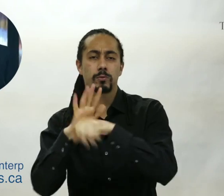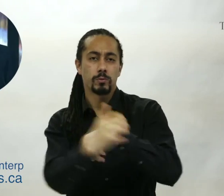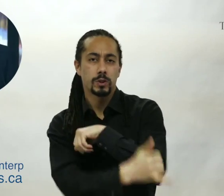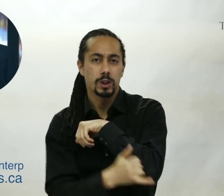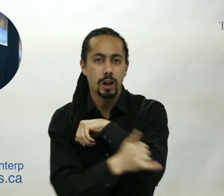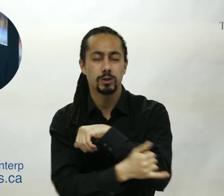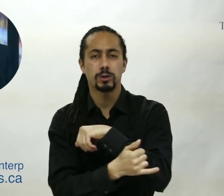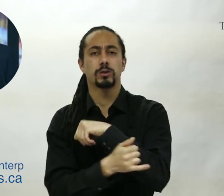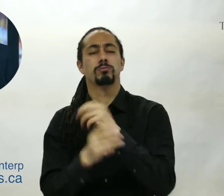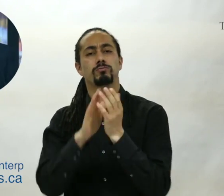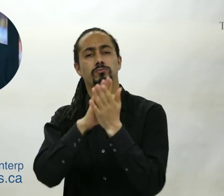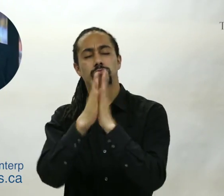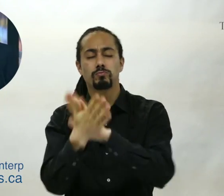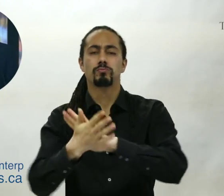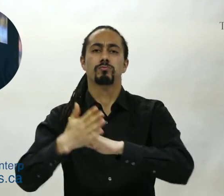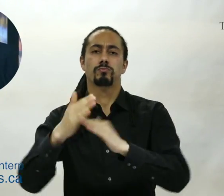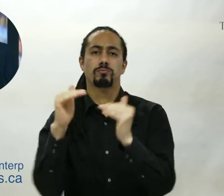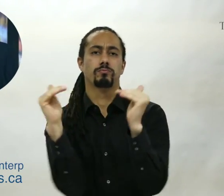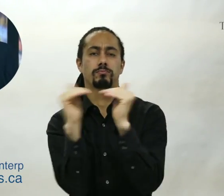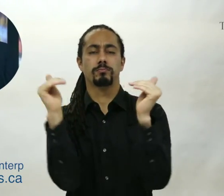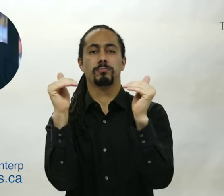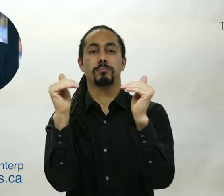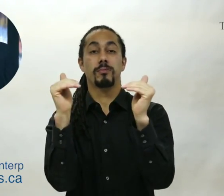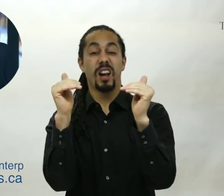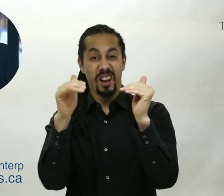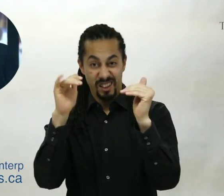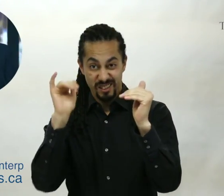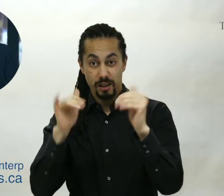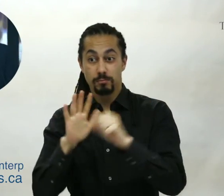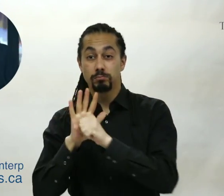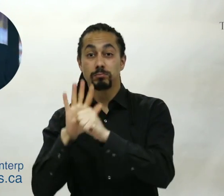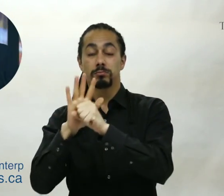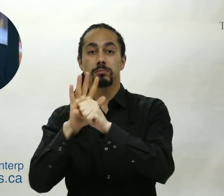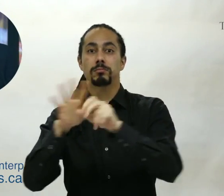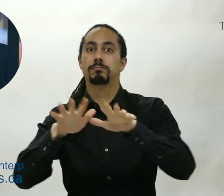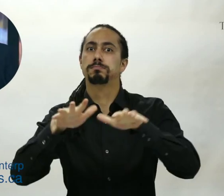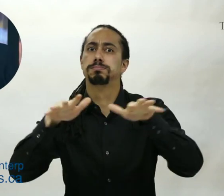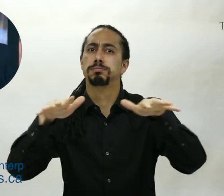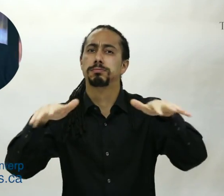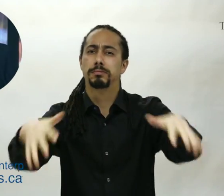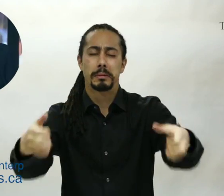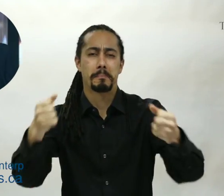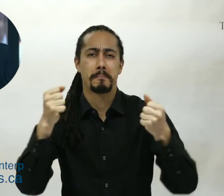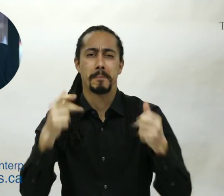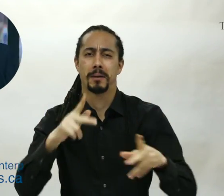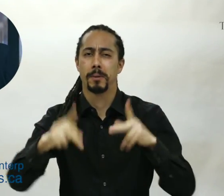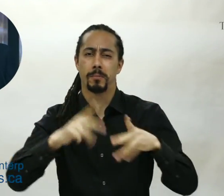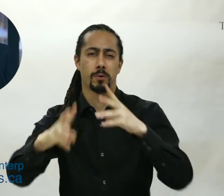process moved billions around the world.